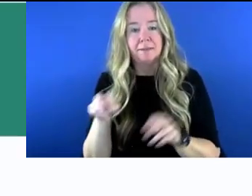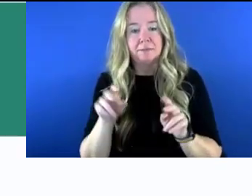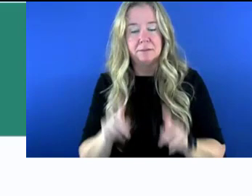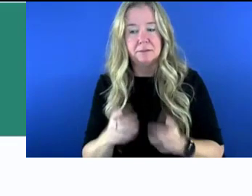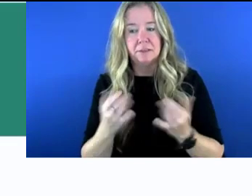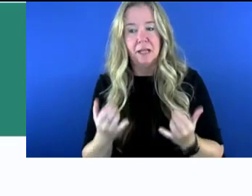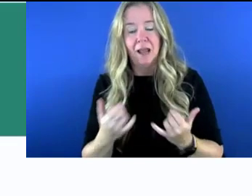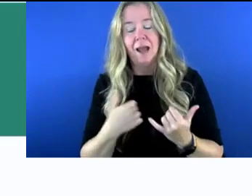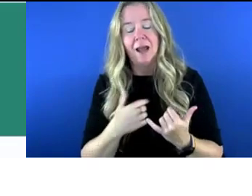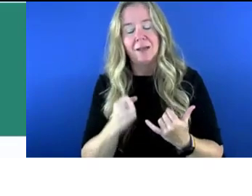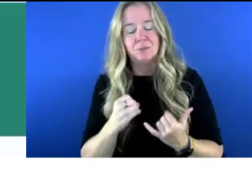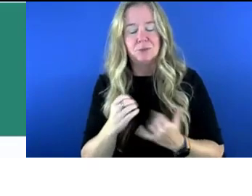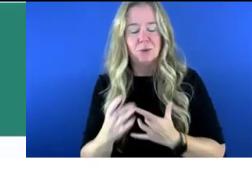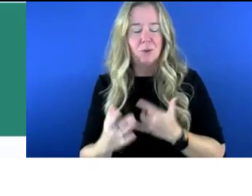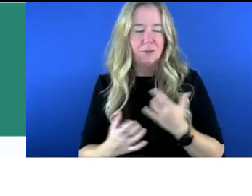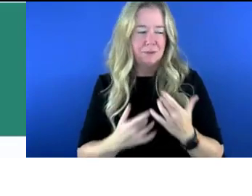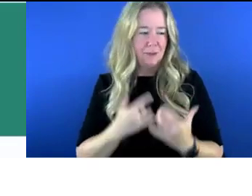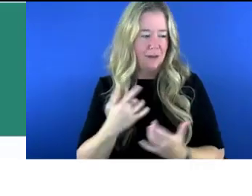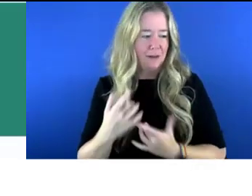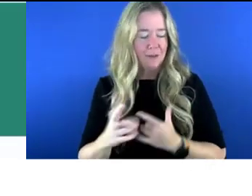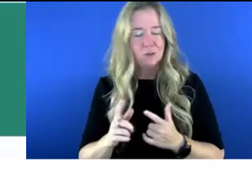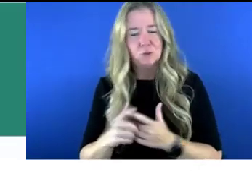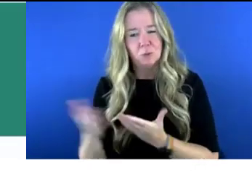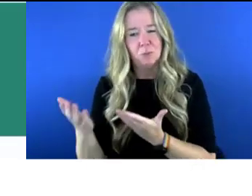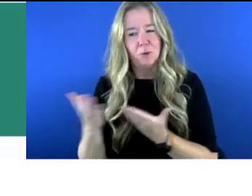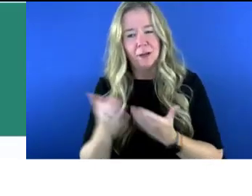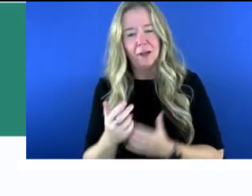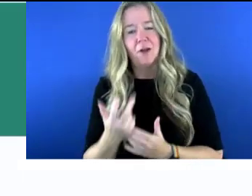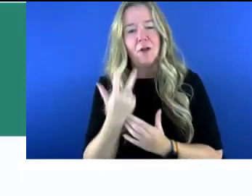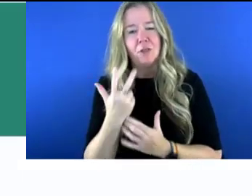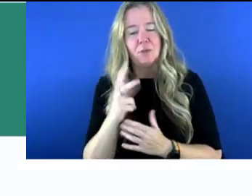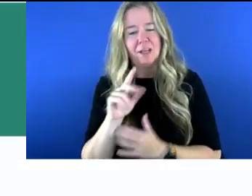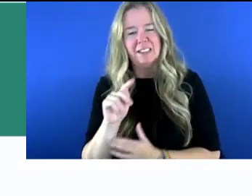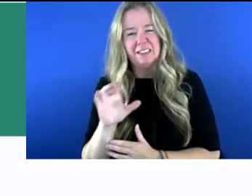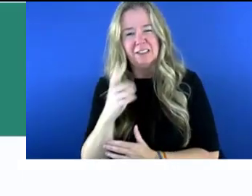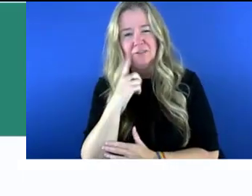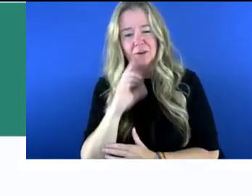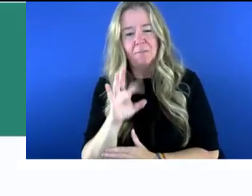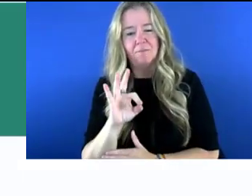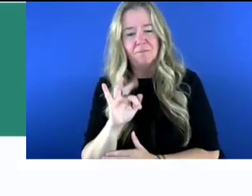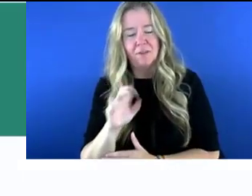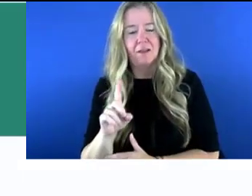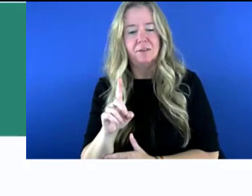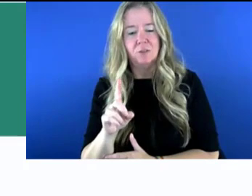I am so excited to bring to you three teacher consultants from the field who are just going to share